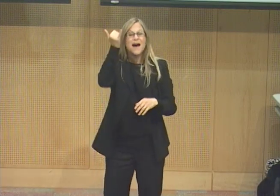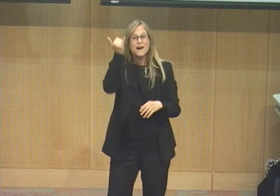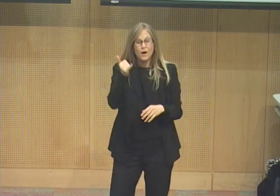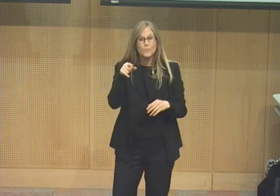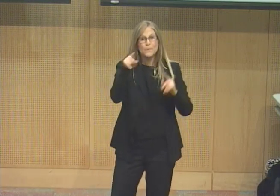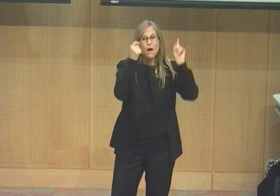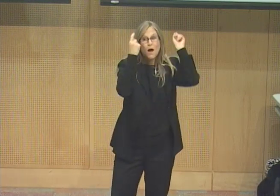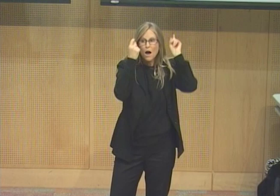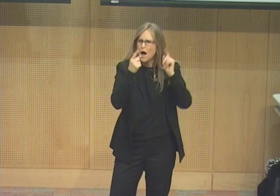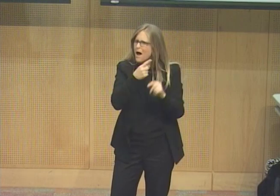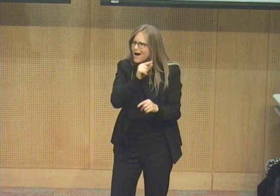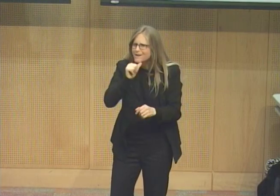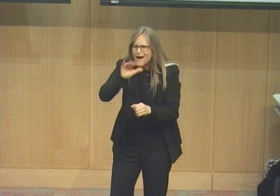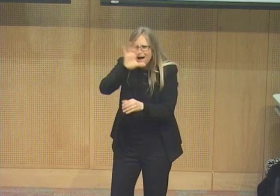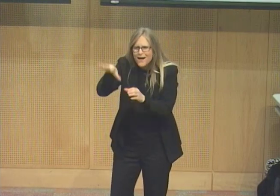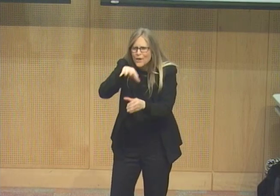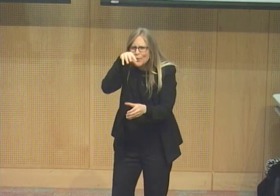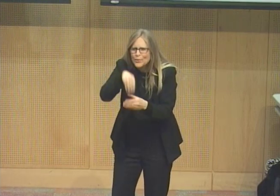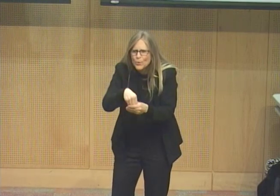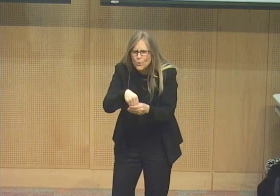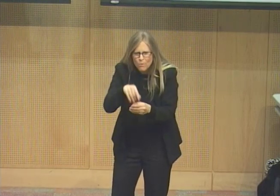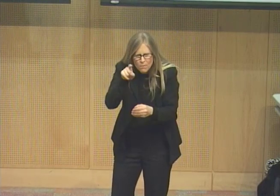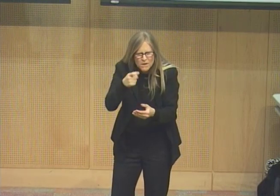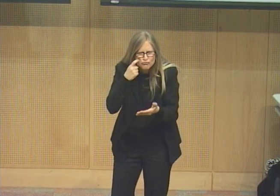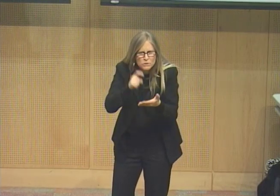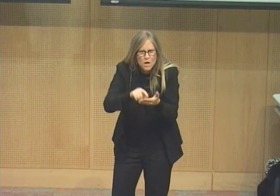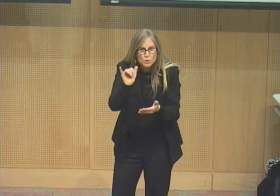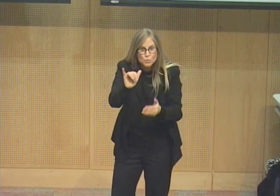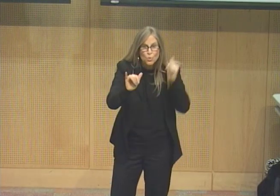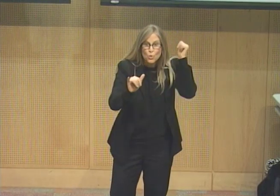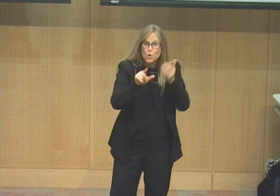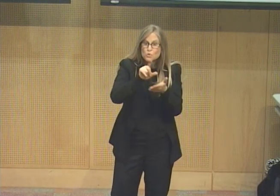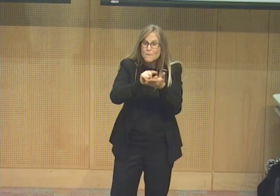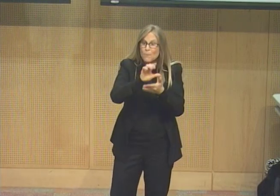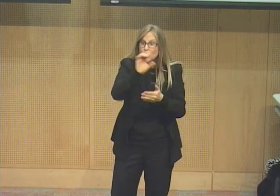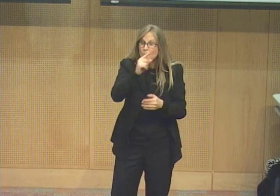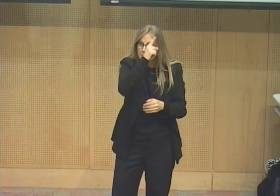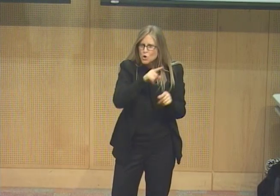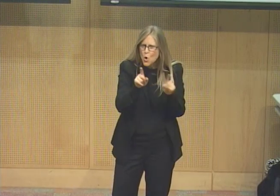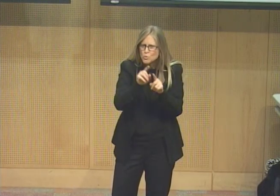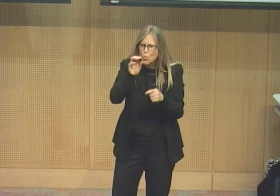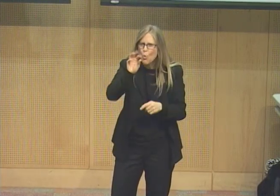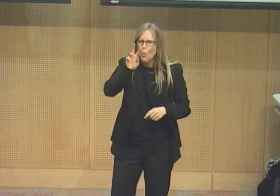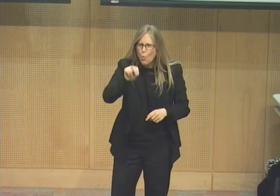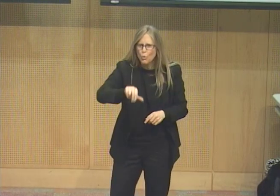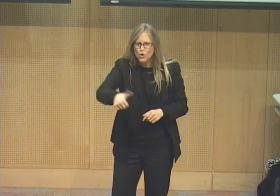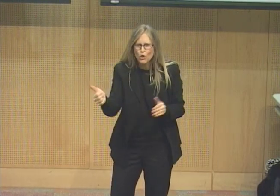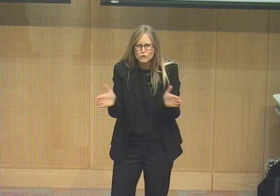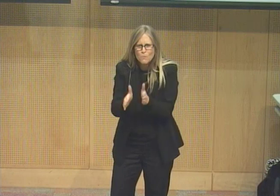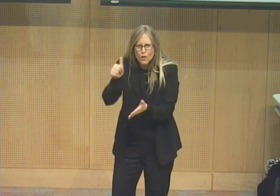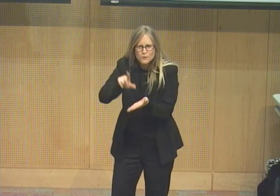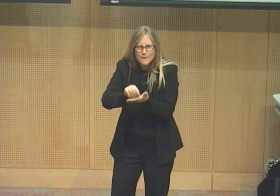I did not include, but I do recognize that those large newspapers own